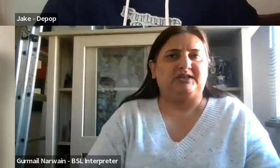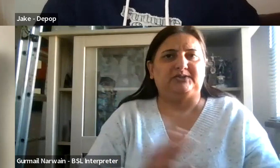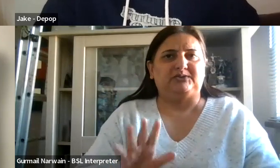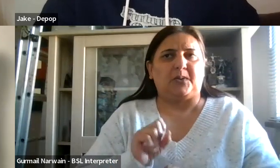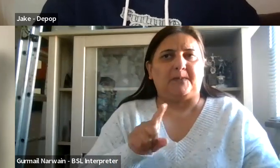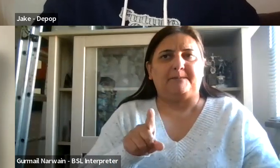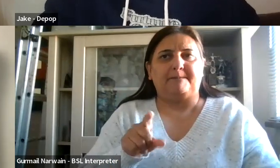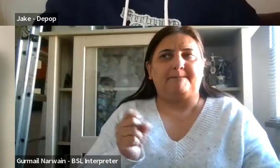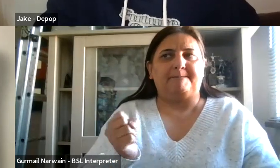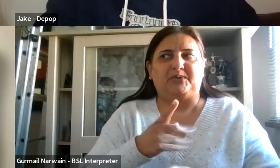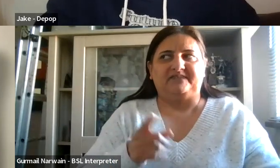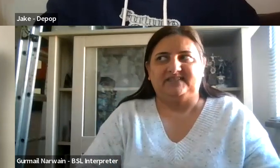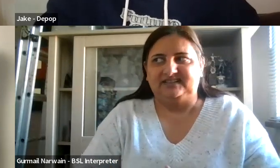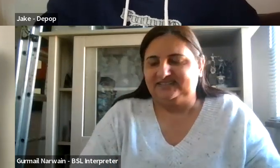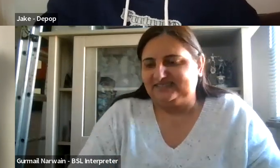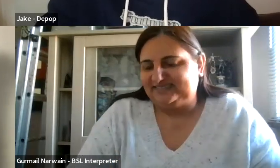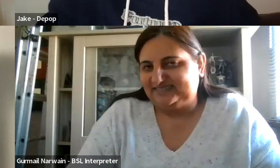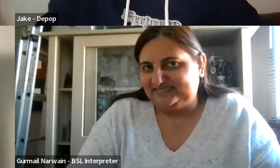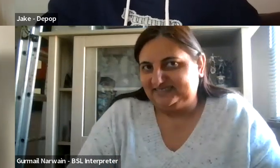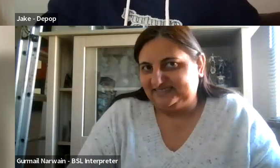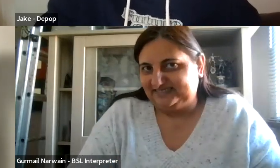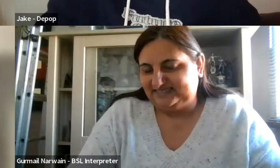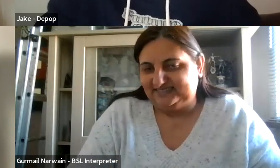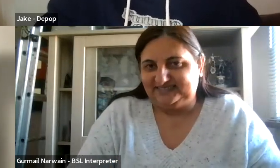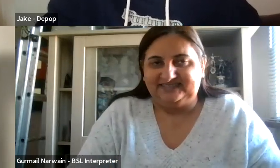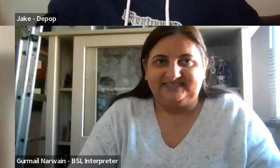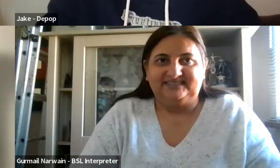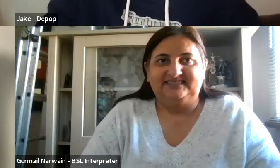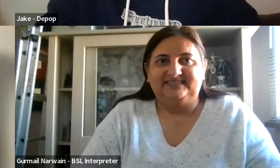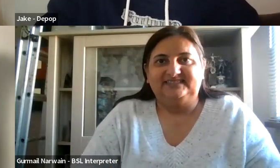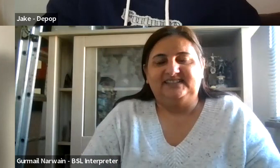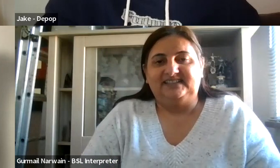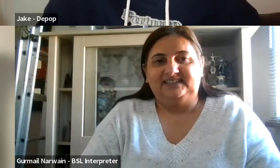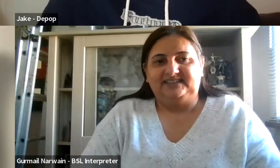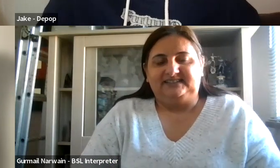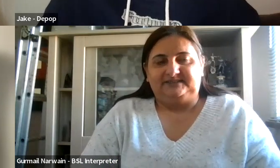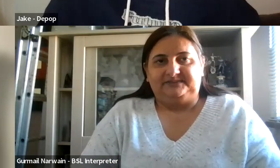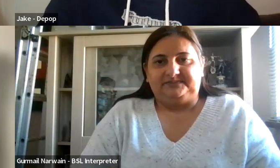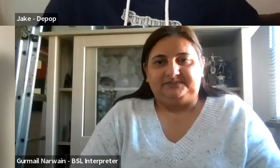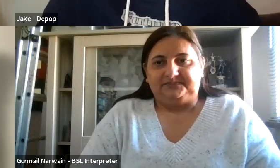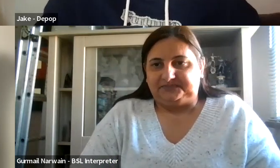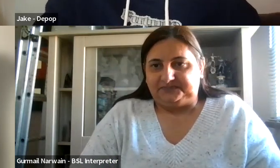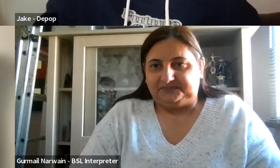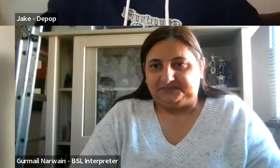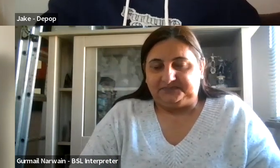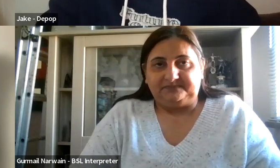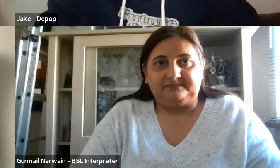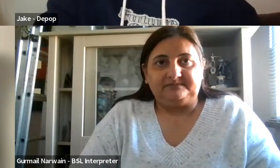E know Rachel is a fashion conscious people at Evenbreak, we have to keep Doesn't try and go. an eye on her to make sure she doesn't trial and go anywhere else. Annual we're coming towards the end of the session.